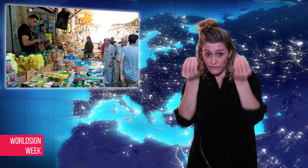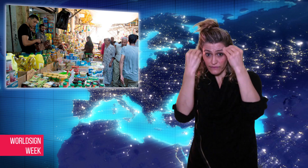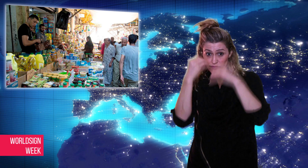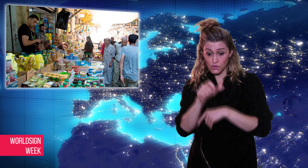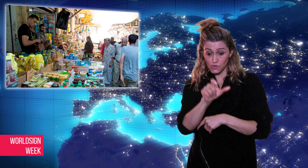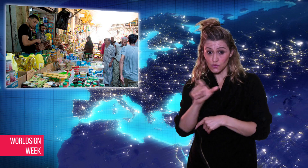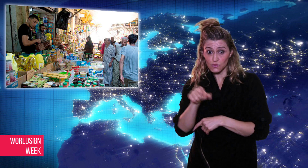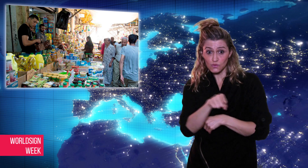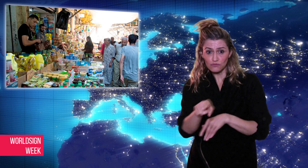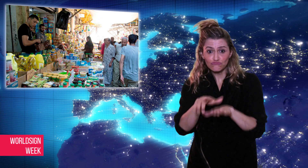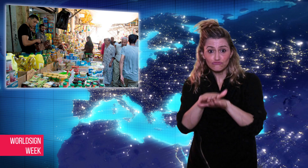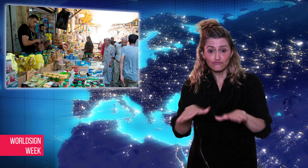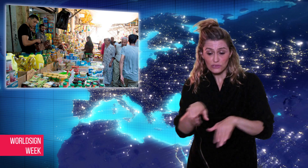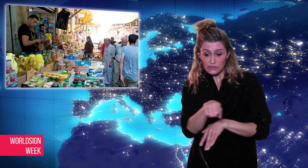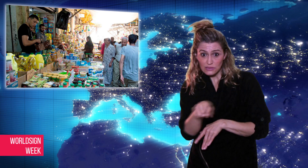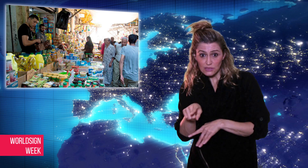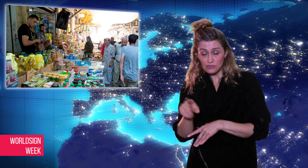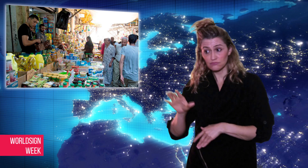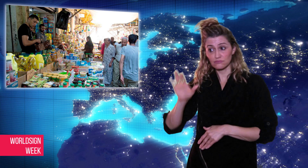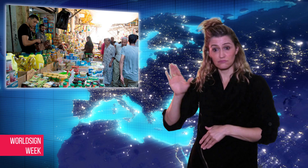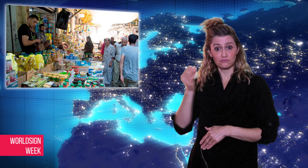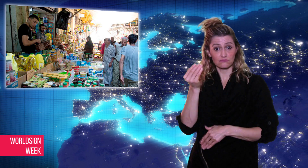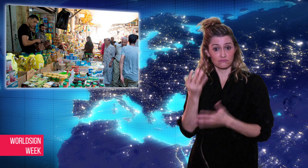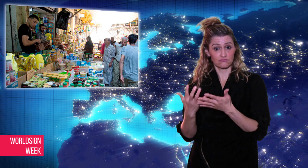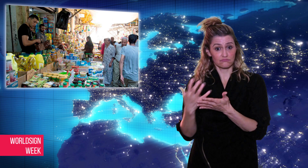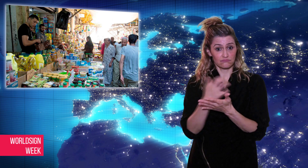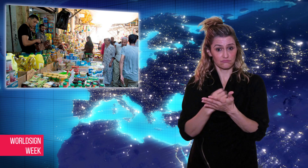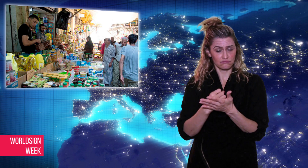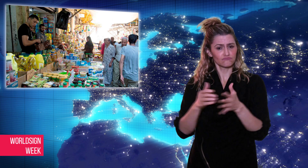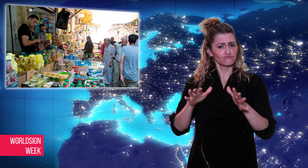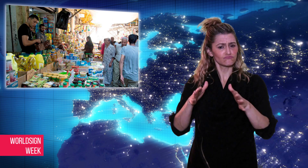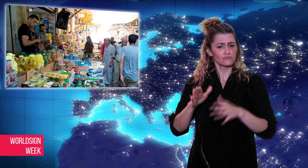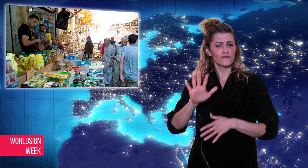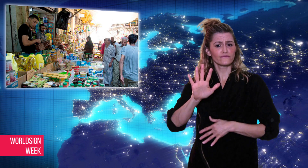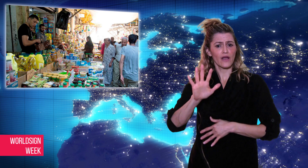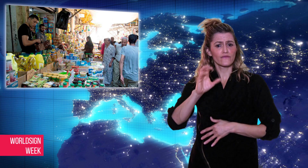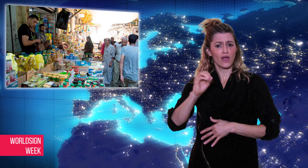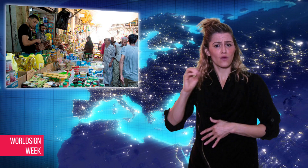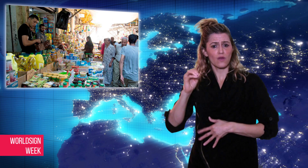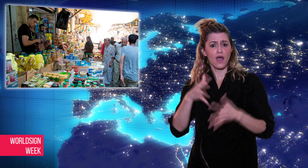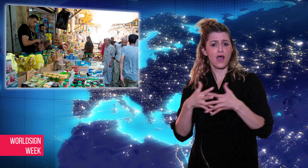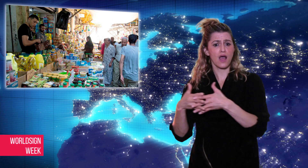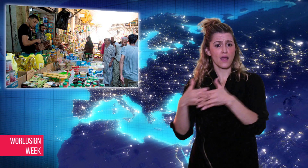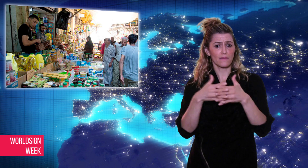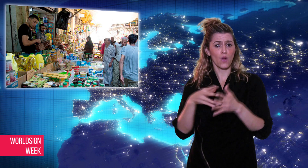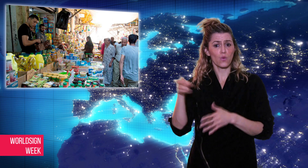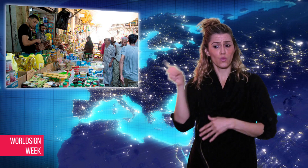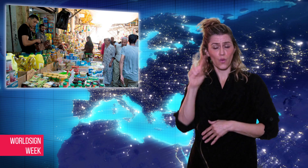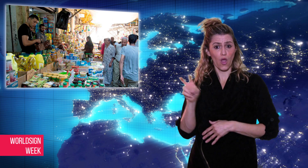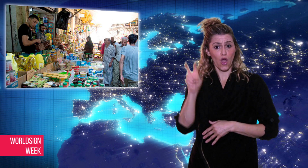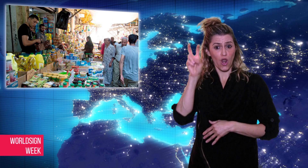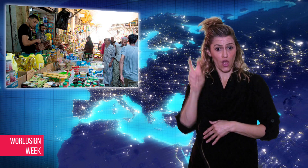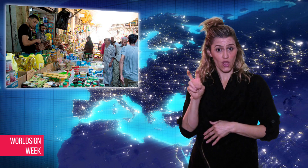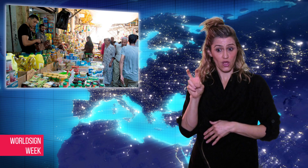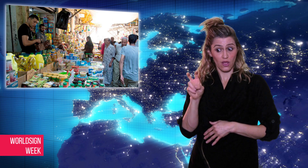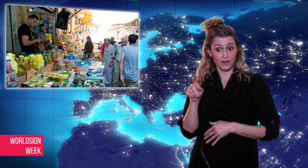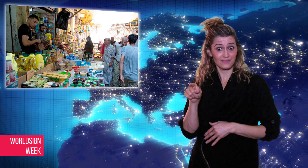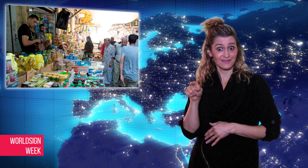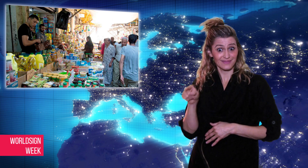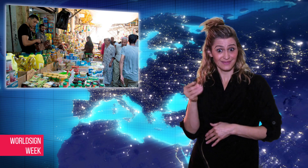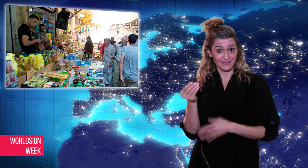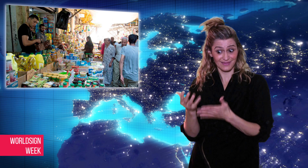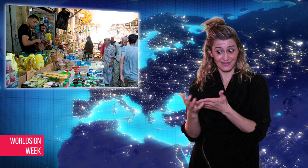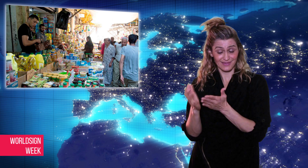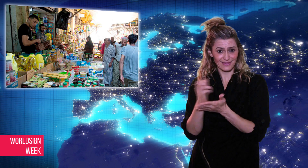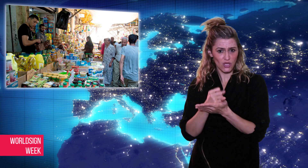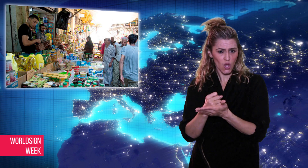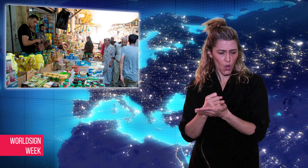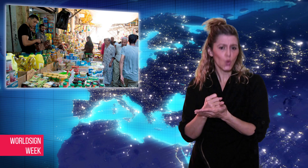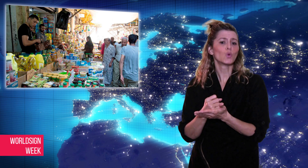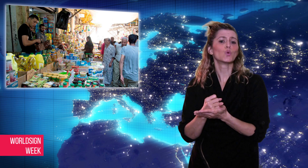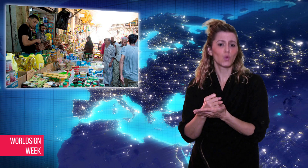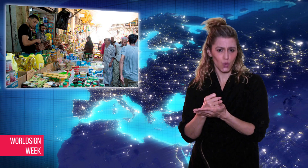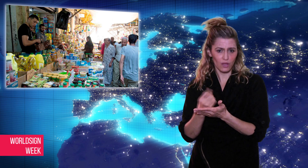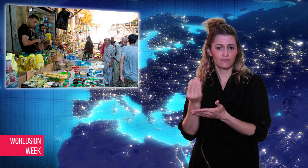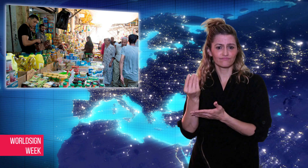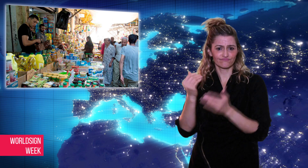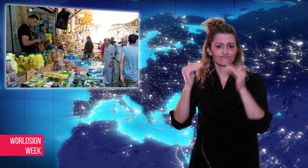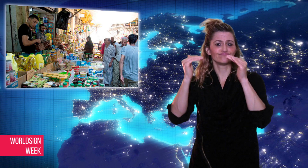poverty line, according to official statistics in